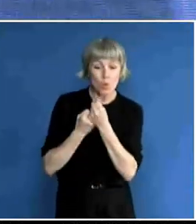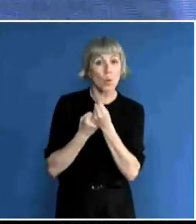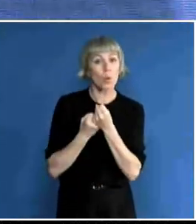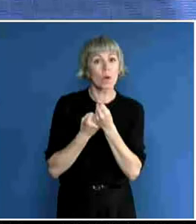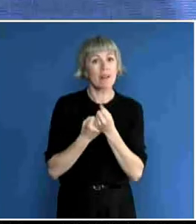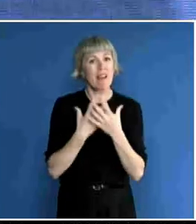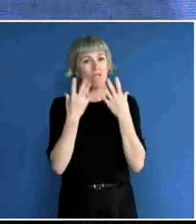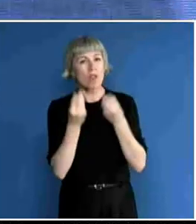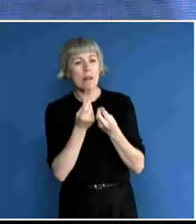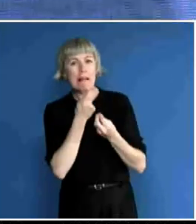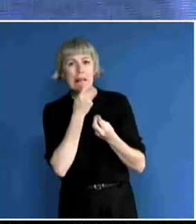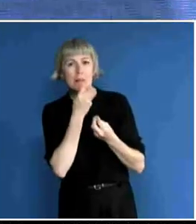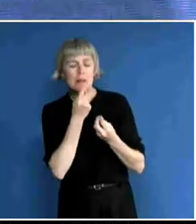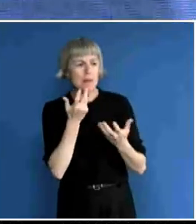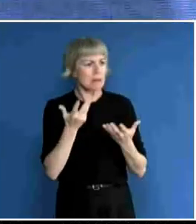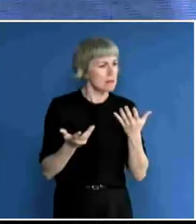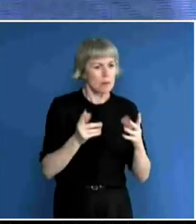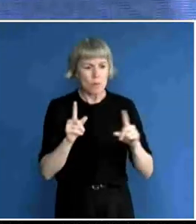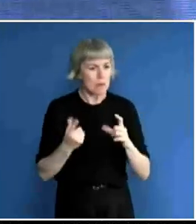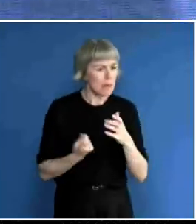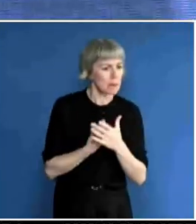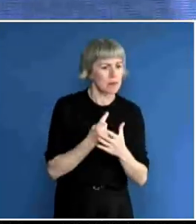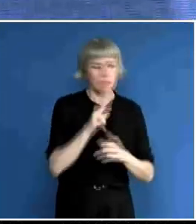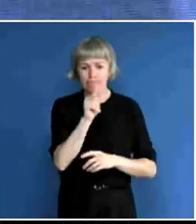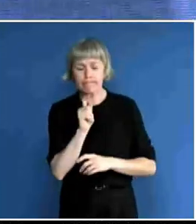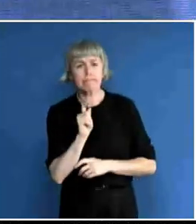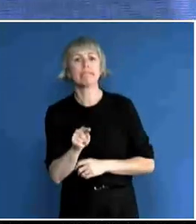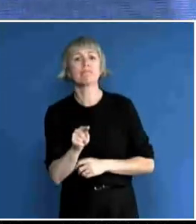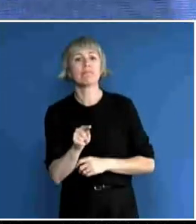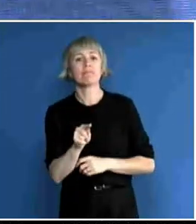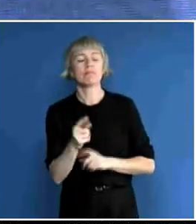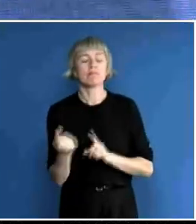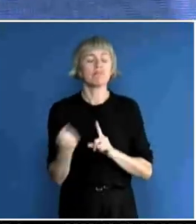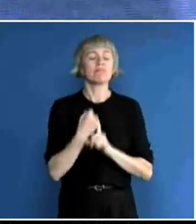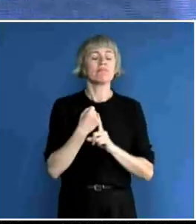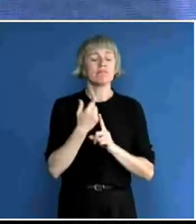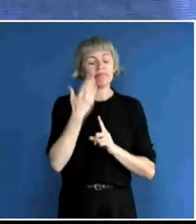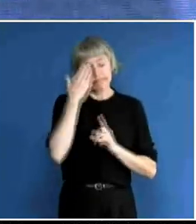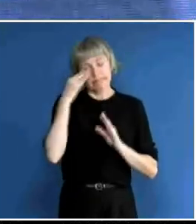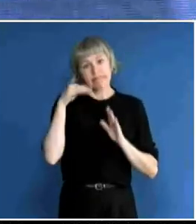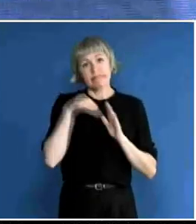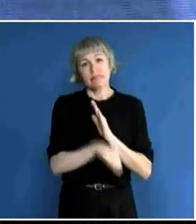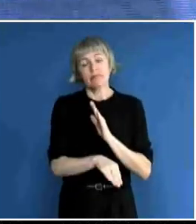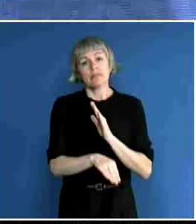And on 2 March 2020 she felt she had no option but to resign from her job with